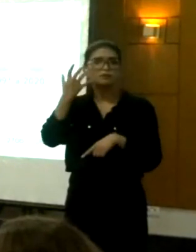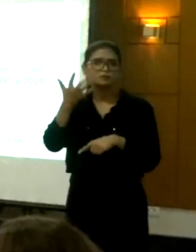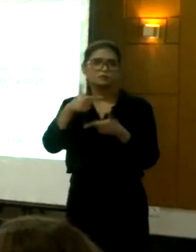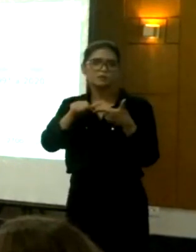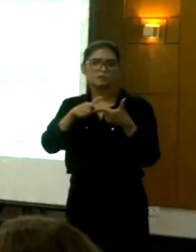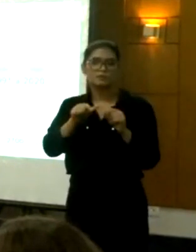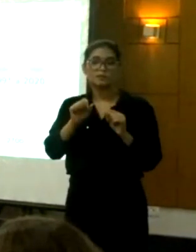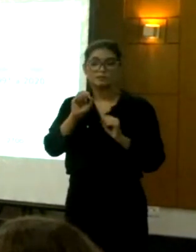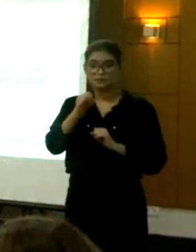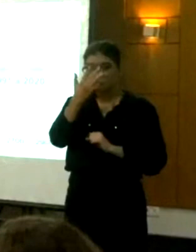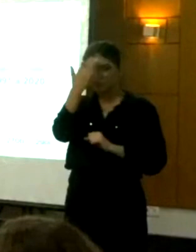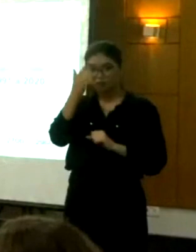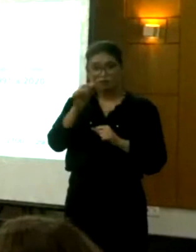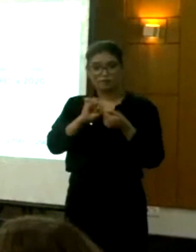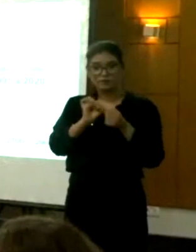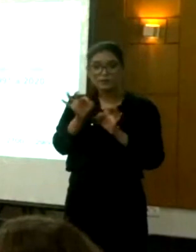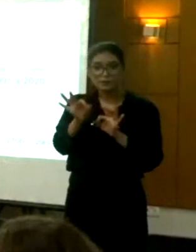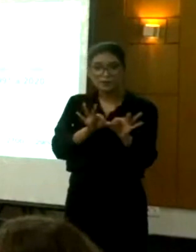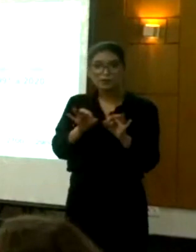can suffer serious consequences